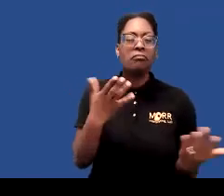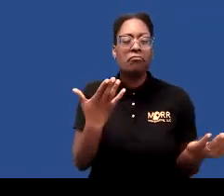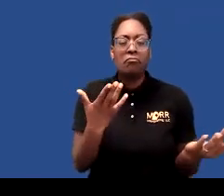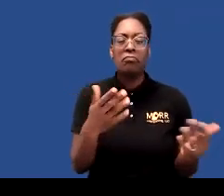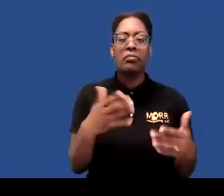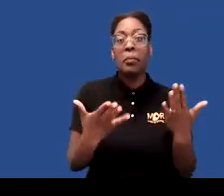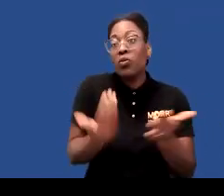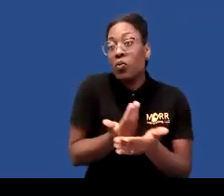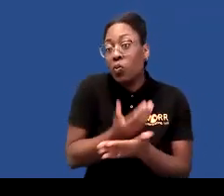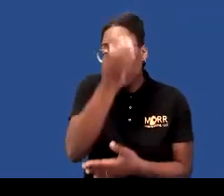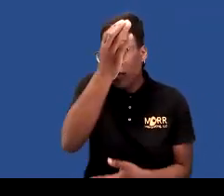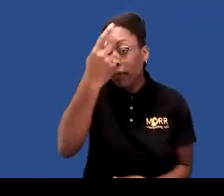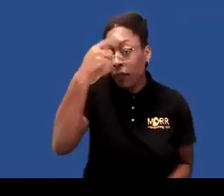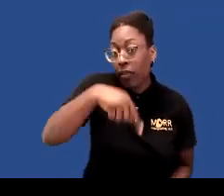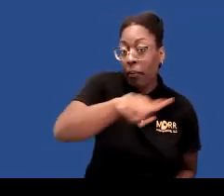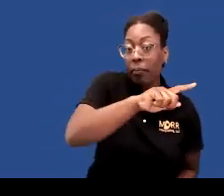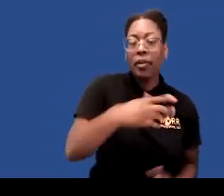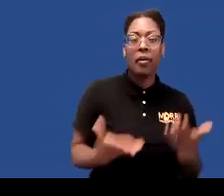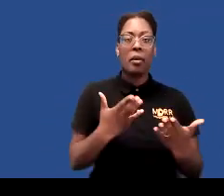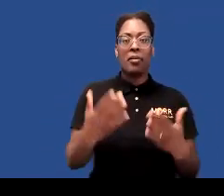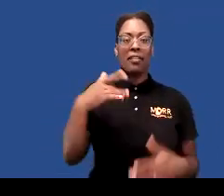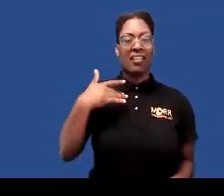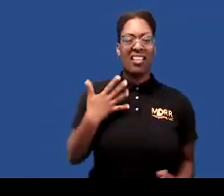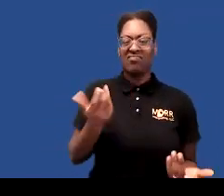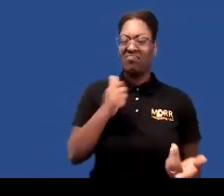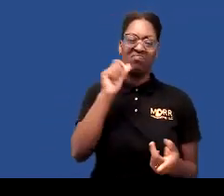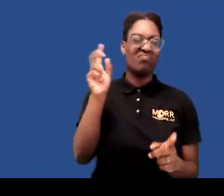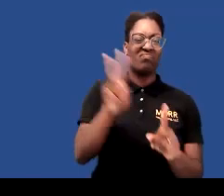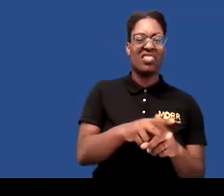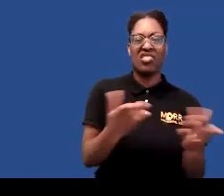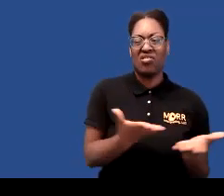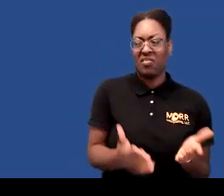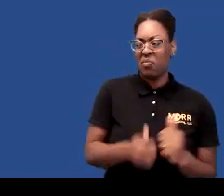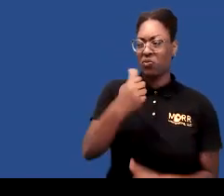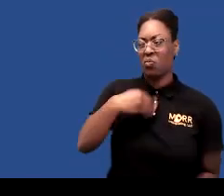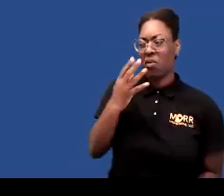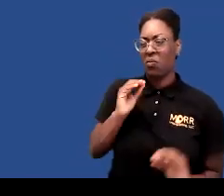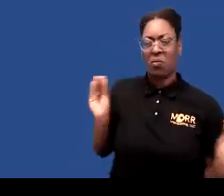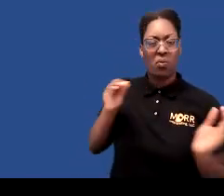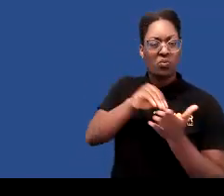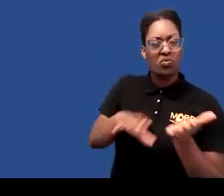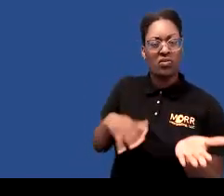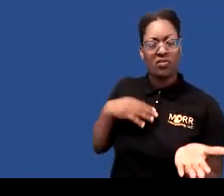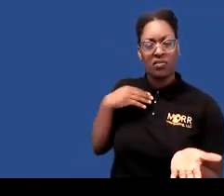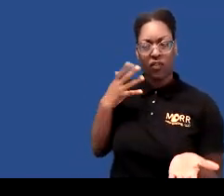"So how might we work against that perception?" [Eric]: So I think first,